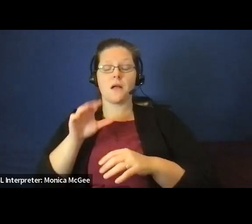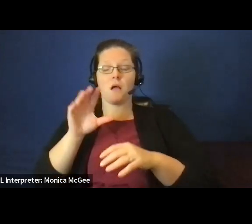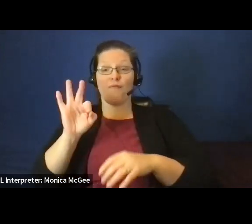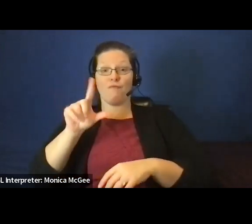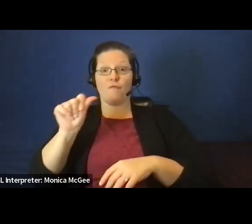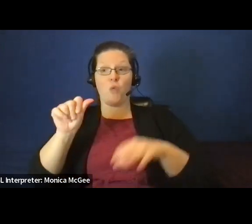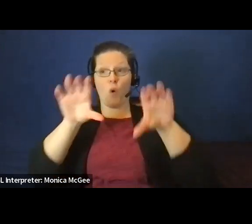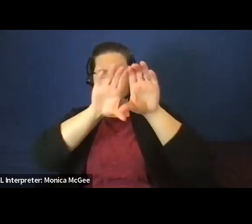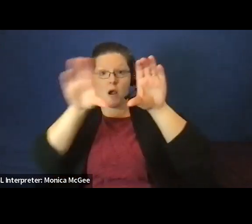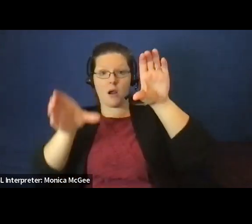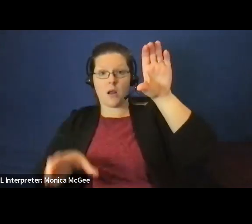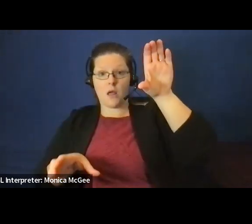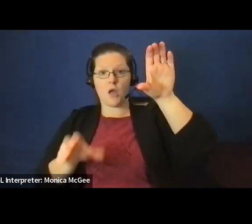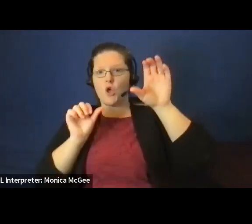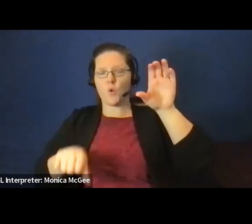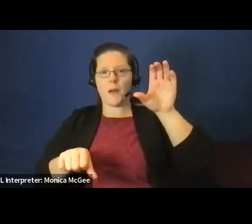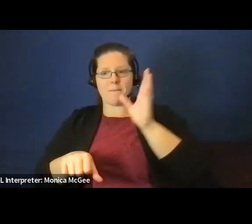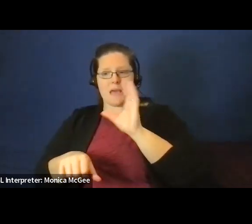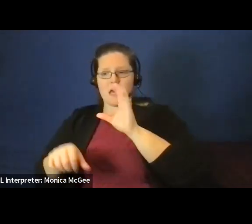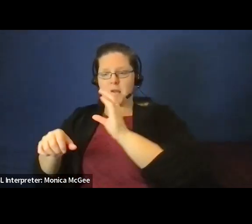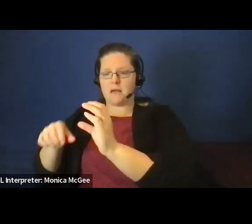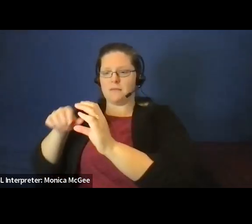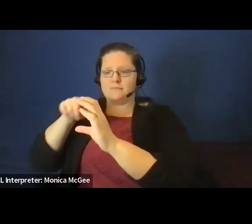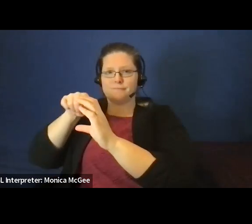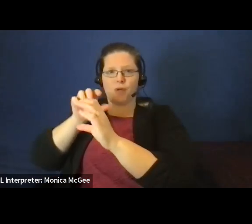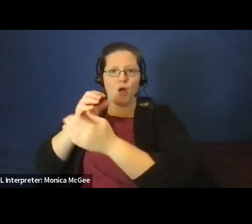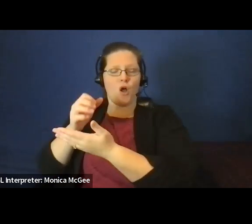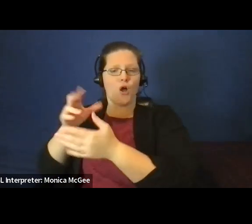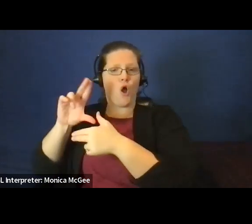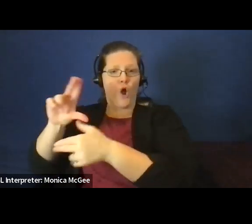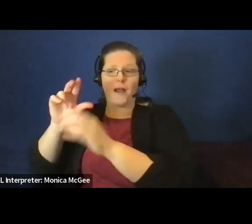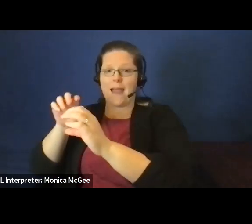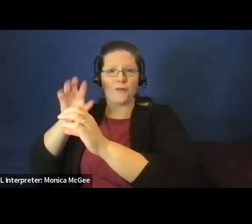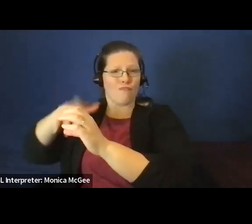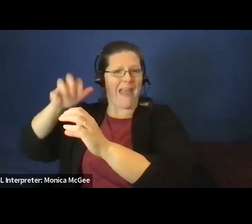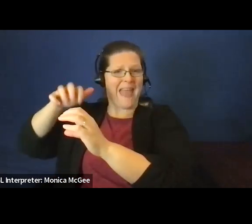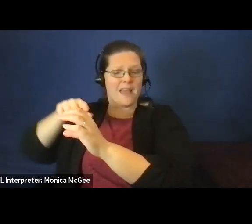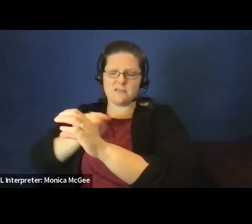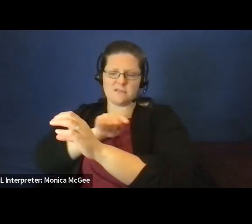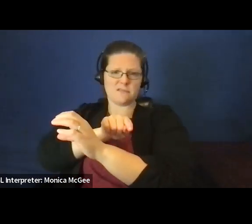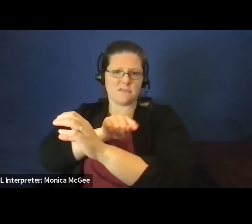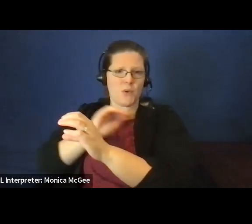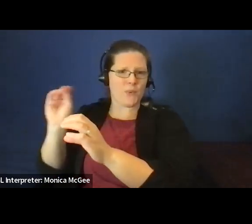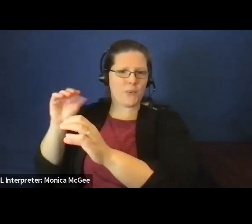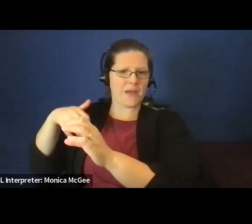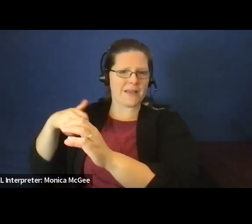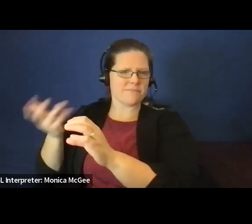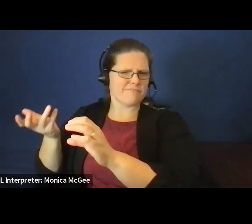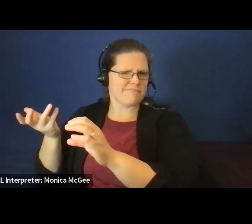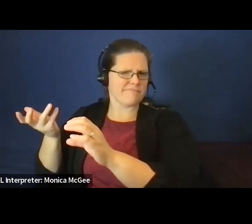know what the difference is. You can be a mile, a half mile on one side of